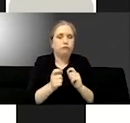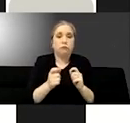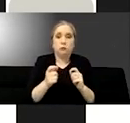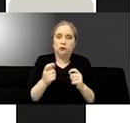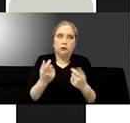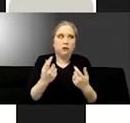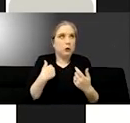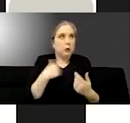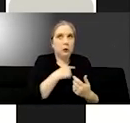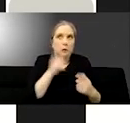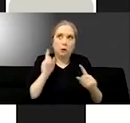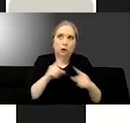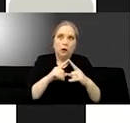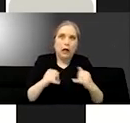Now that changed, as we got older, and I think that was something -- look at people like Neil. Neil, you had one job. You worked in Wells Fargo for decades.